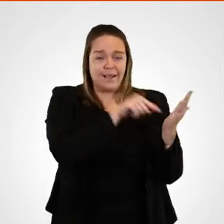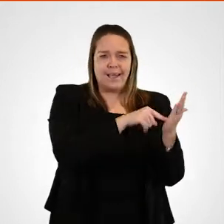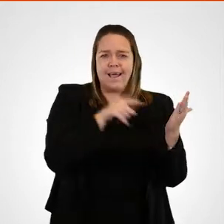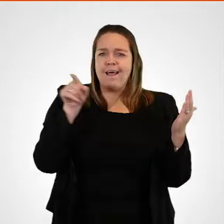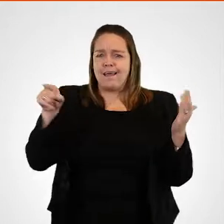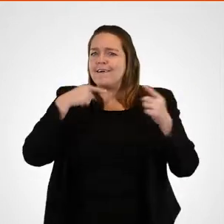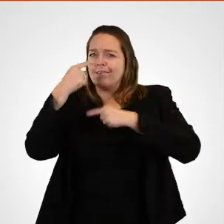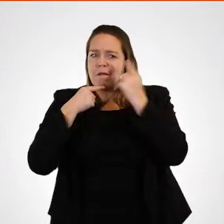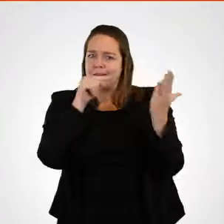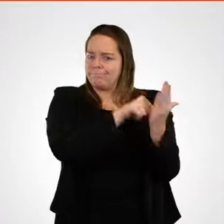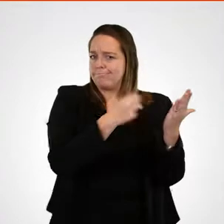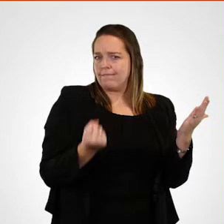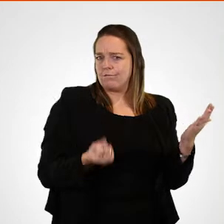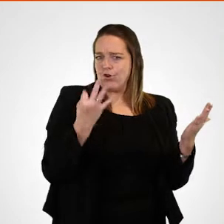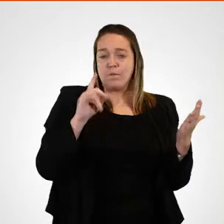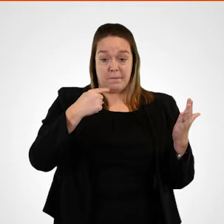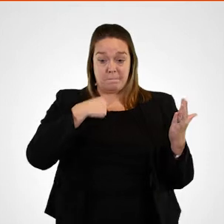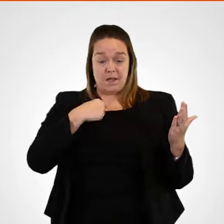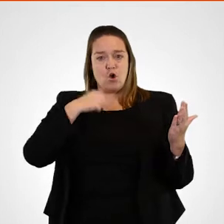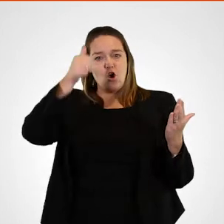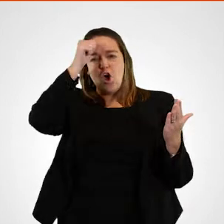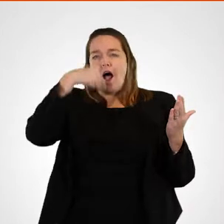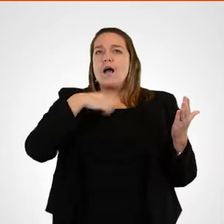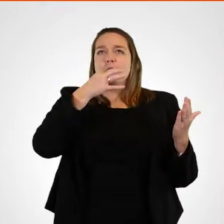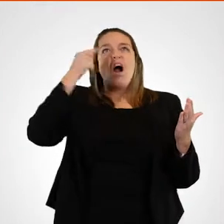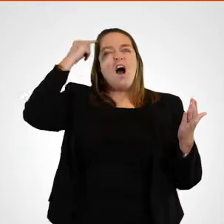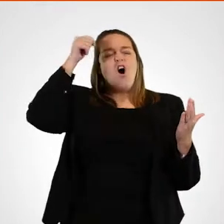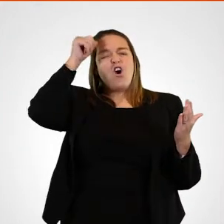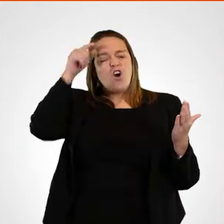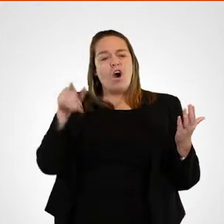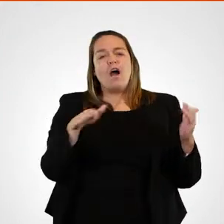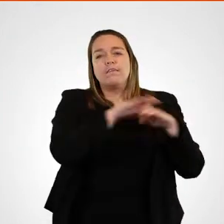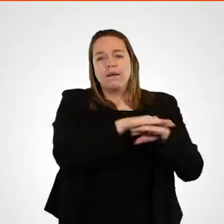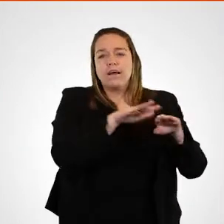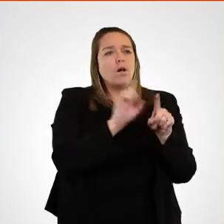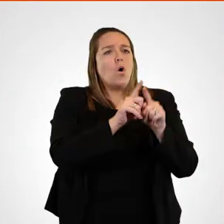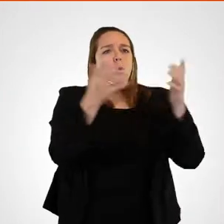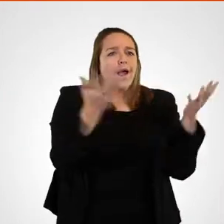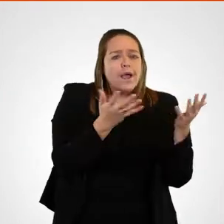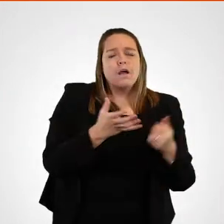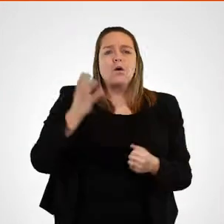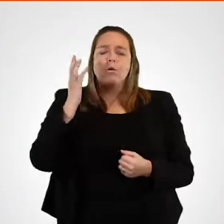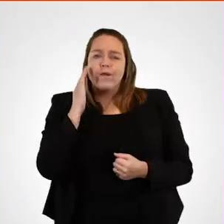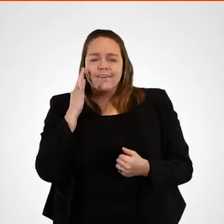but you as a skilled reader have filled in, such as where it occurred, when it occurred.